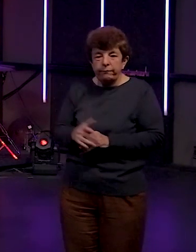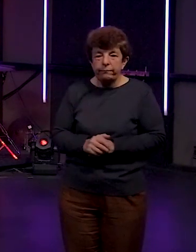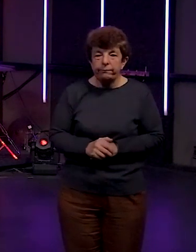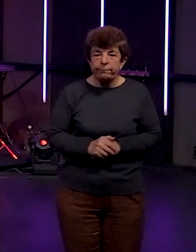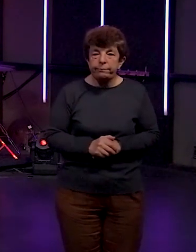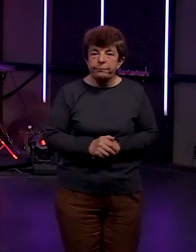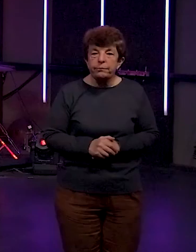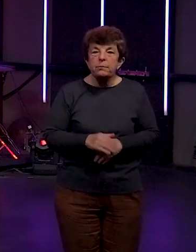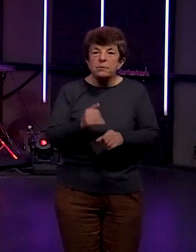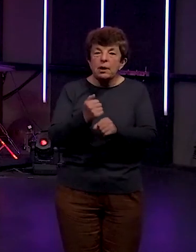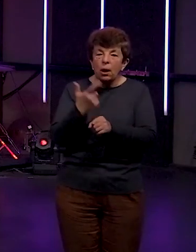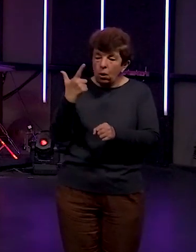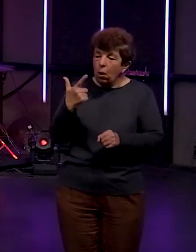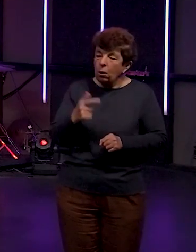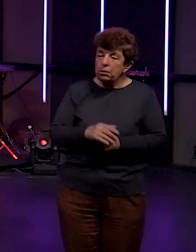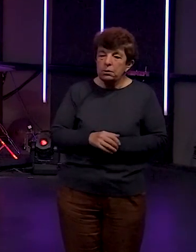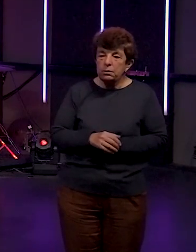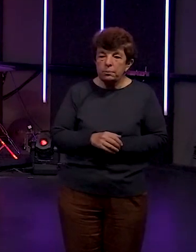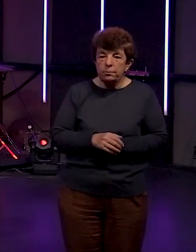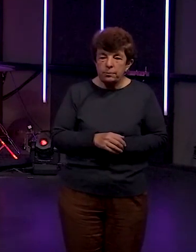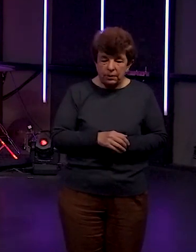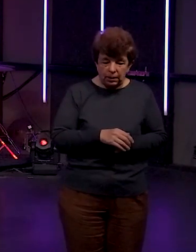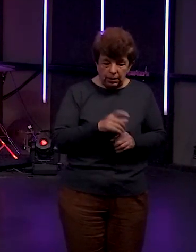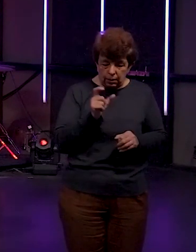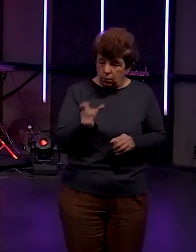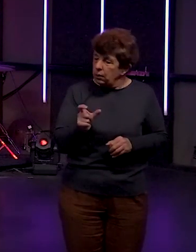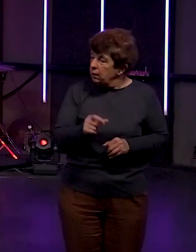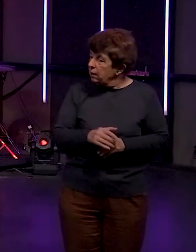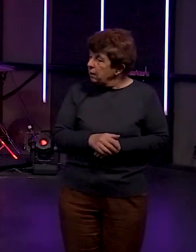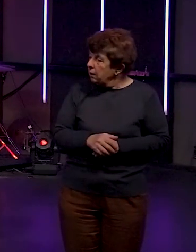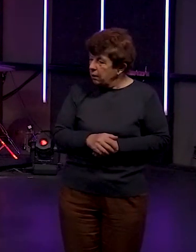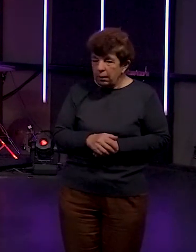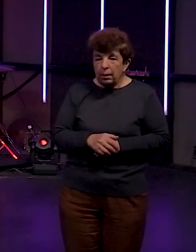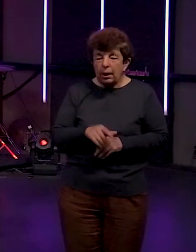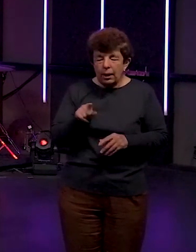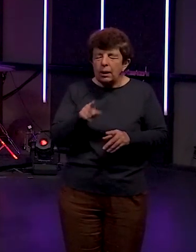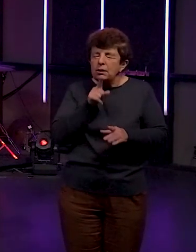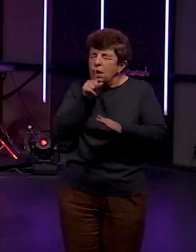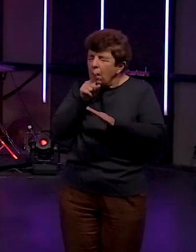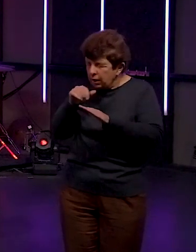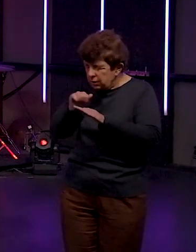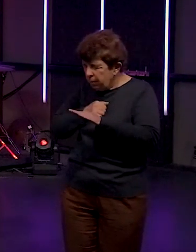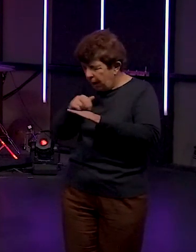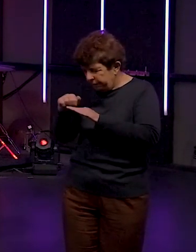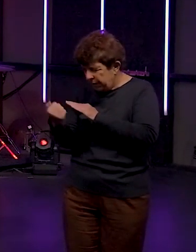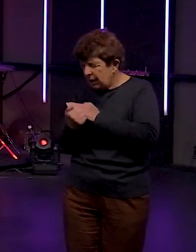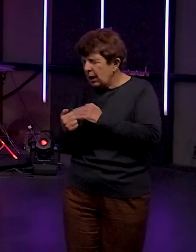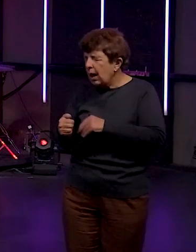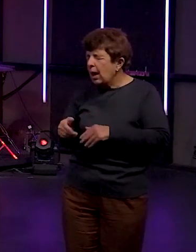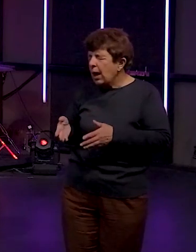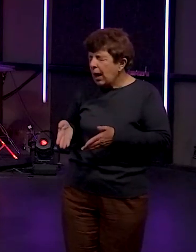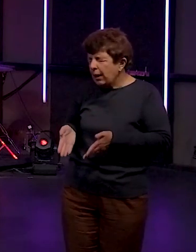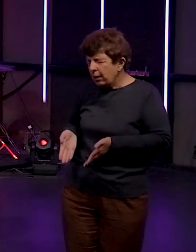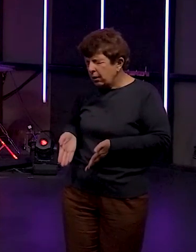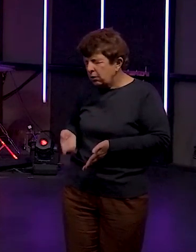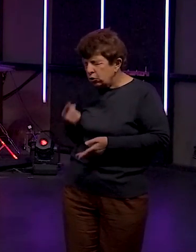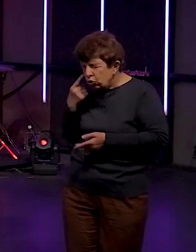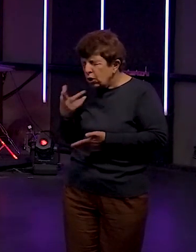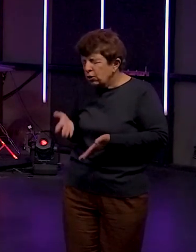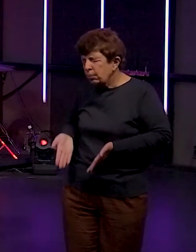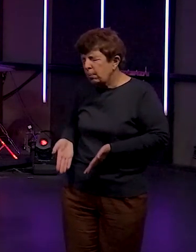God's Word - God's Word is a lamp to my feet and a light to my path.